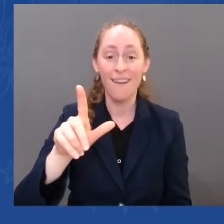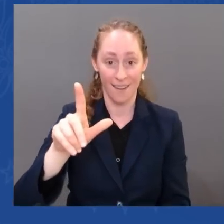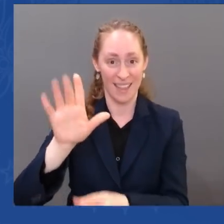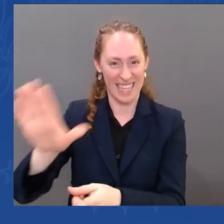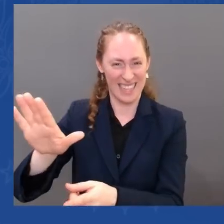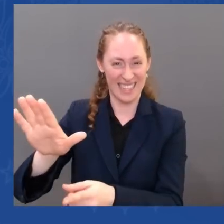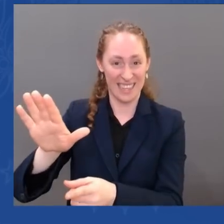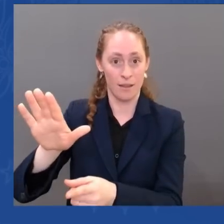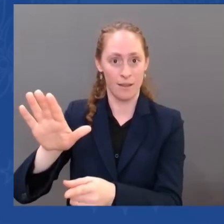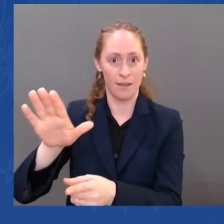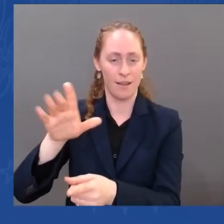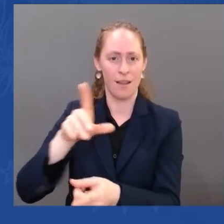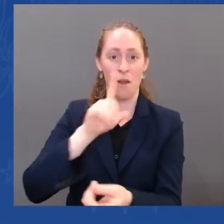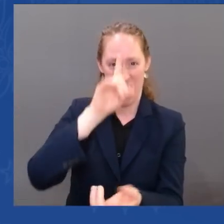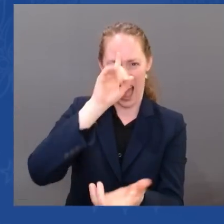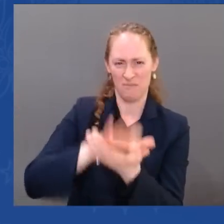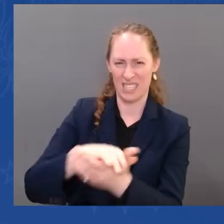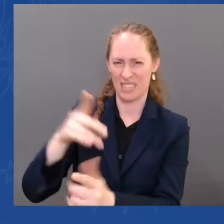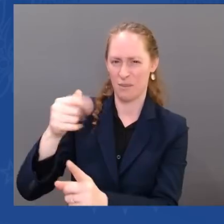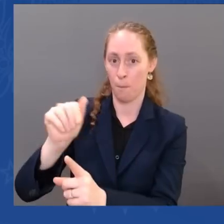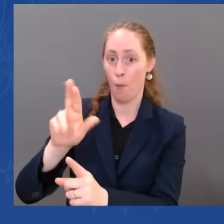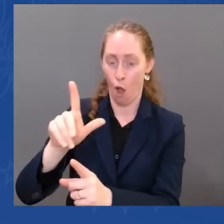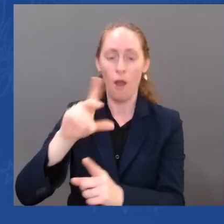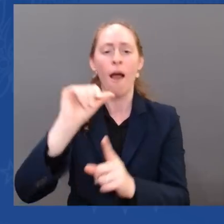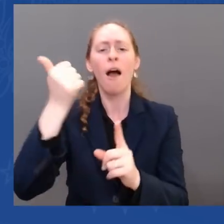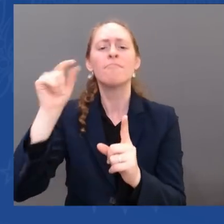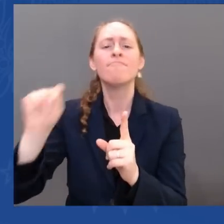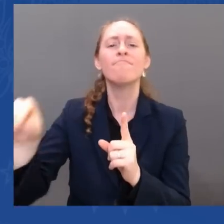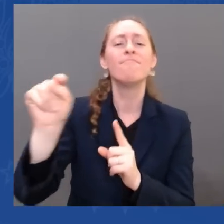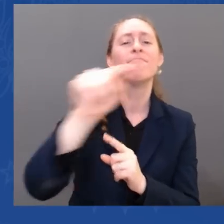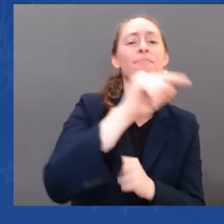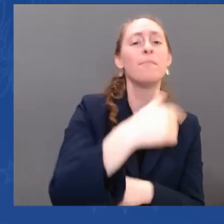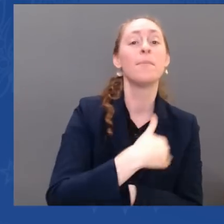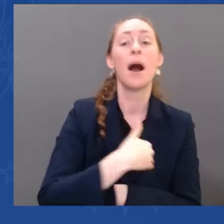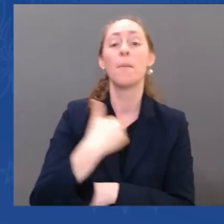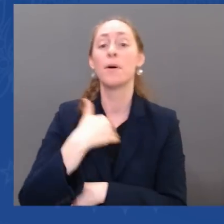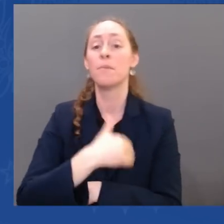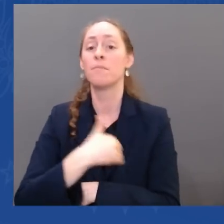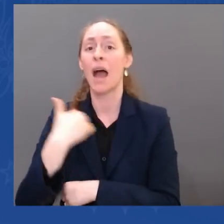including a great many proud Greek Americans that are here with us today.